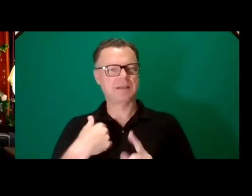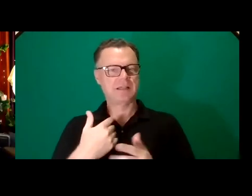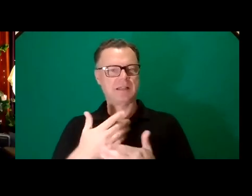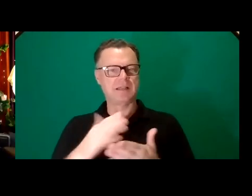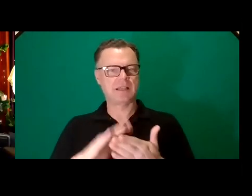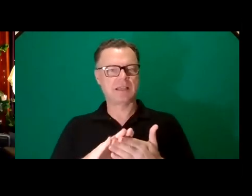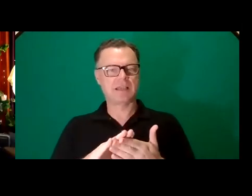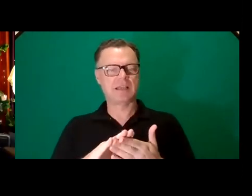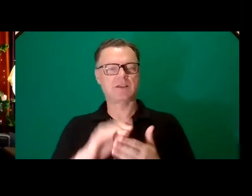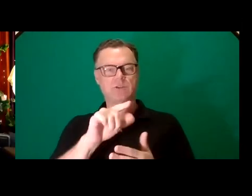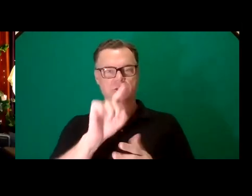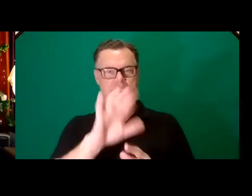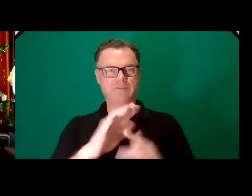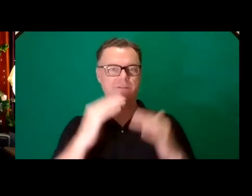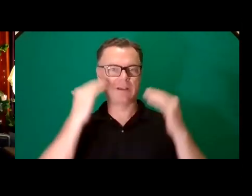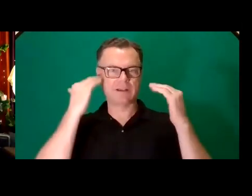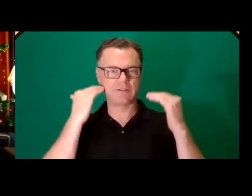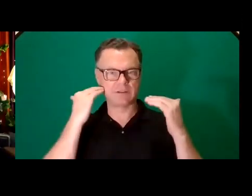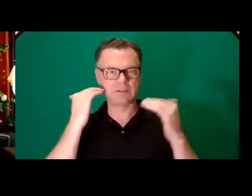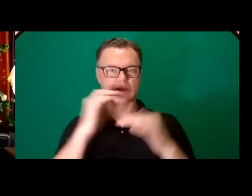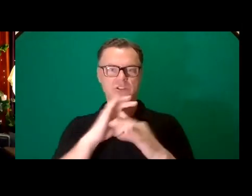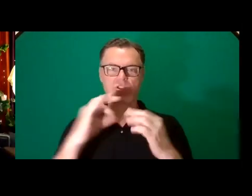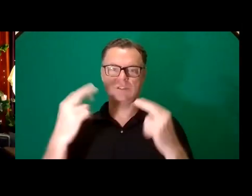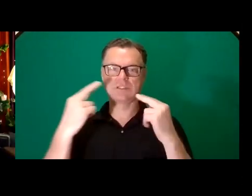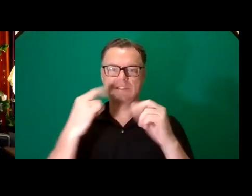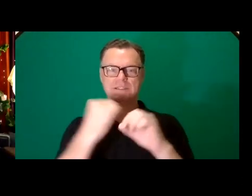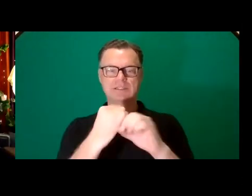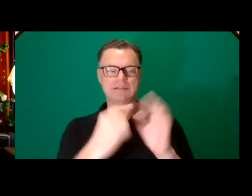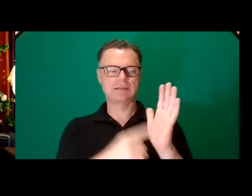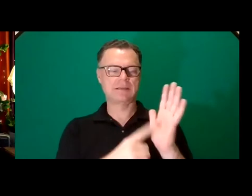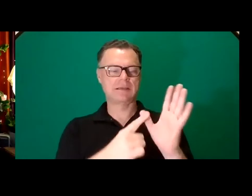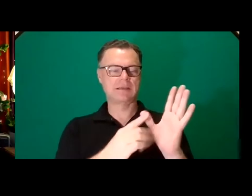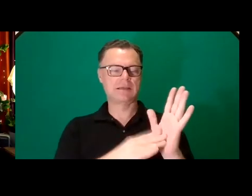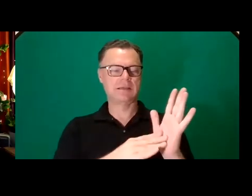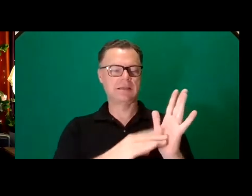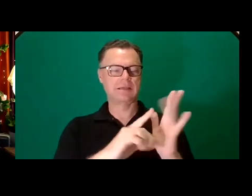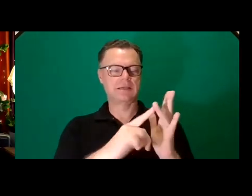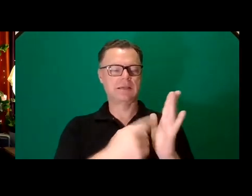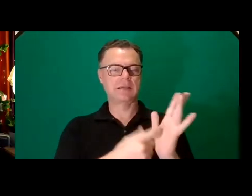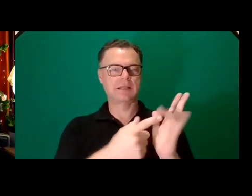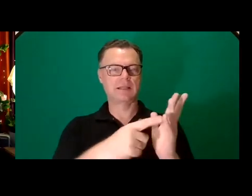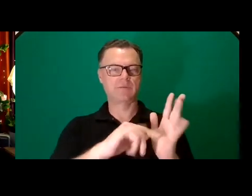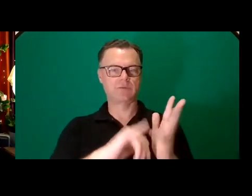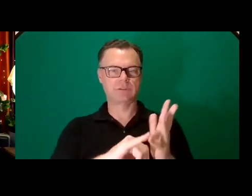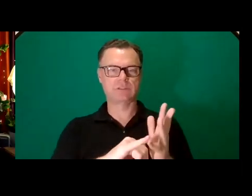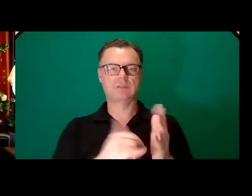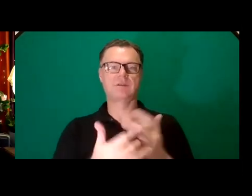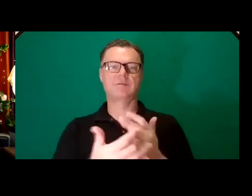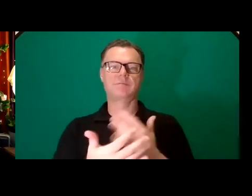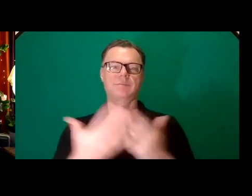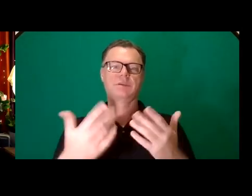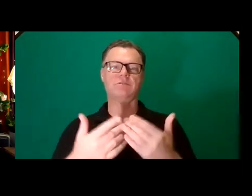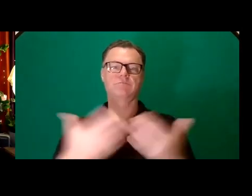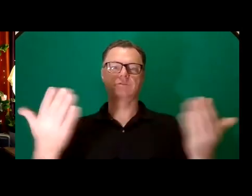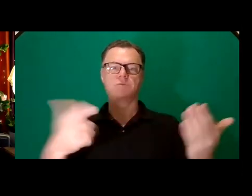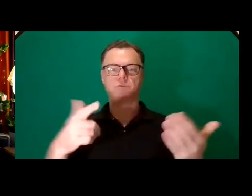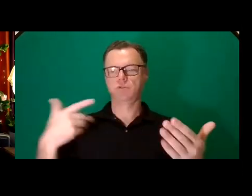being hard of hearing is not necessarily considered glamorous and how that had a very big contrast with your career at that moment.